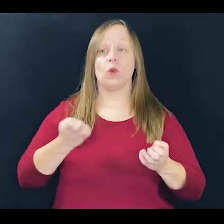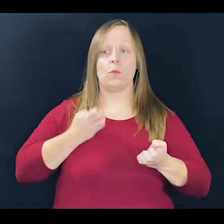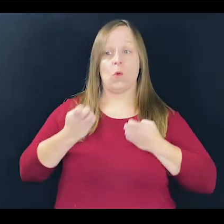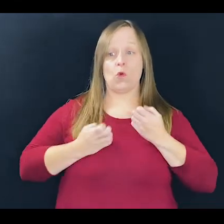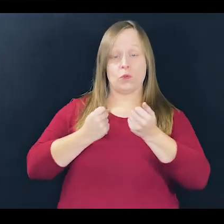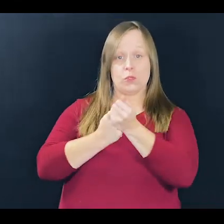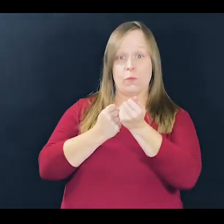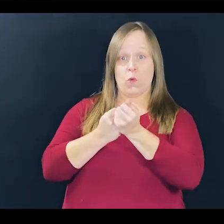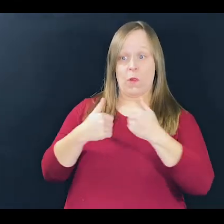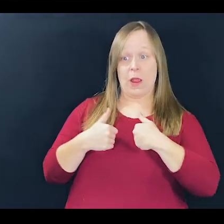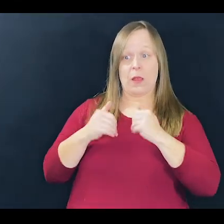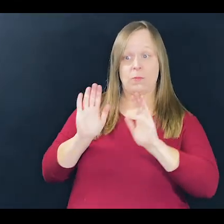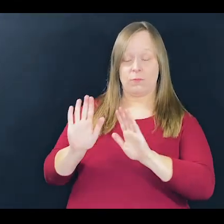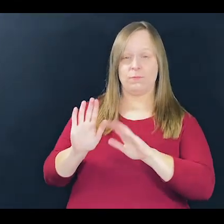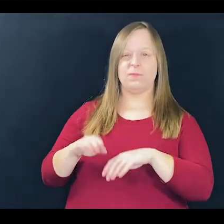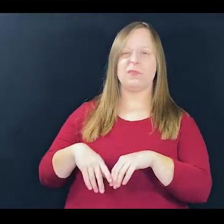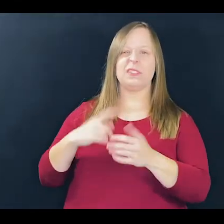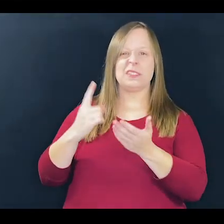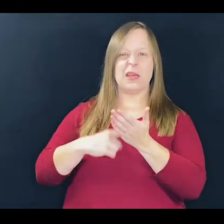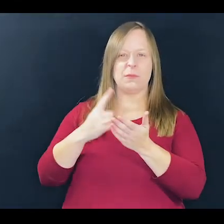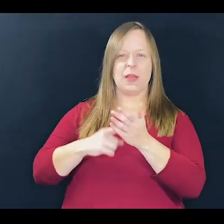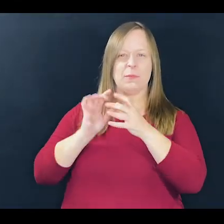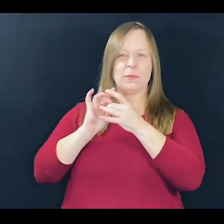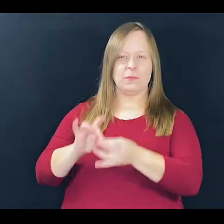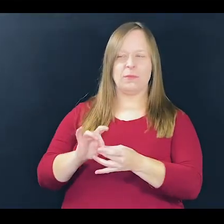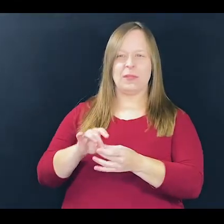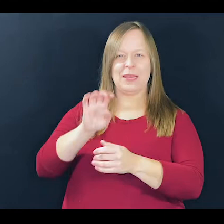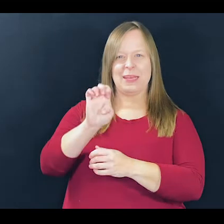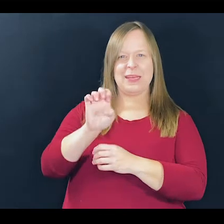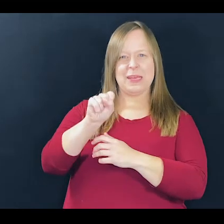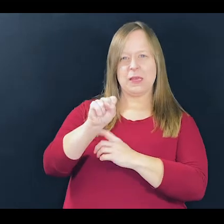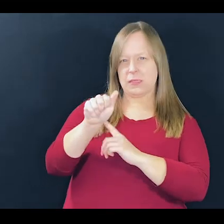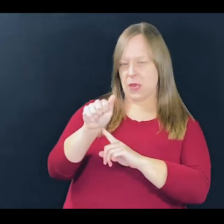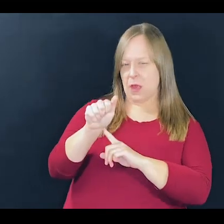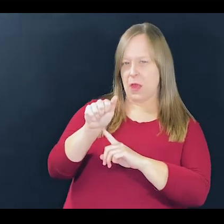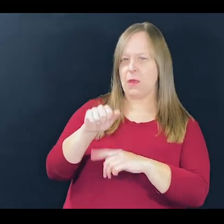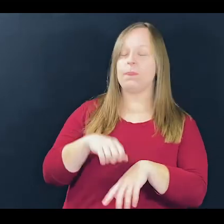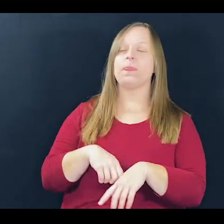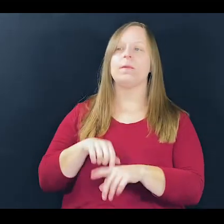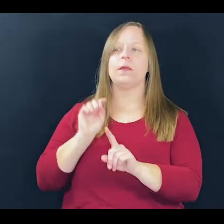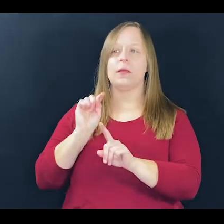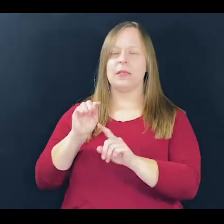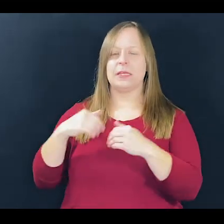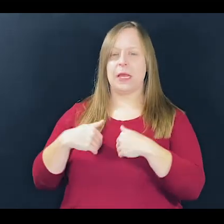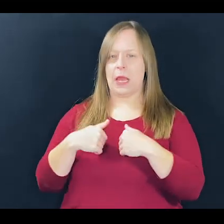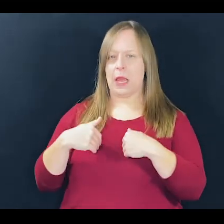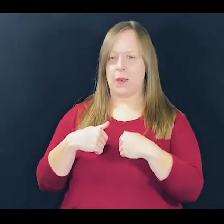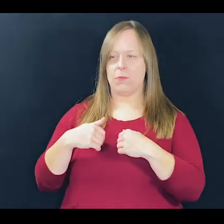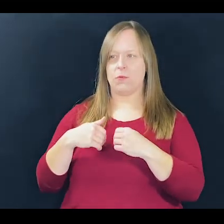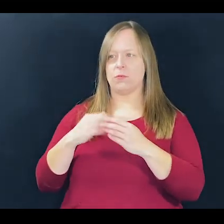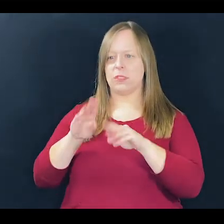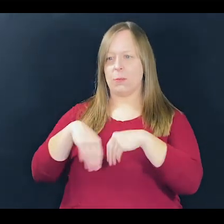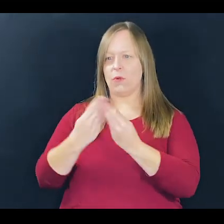An emotional support animal sometimes it's referred to as an ESA. These are animals that provide emotional